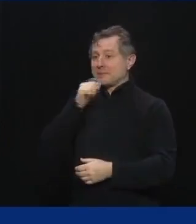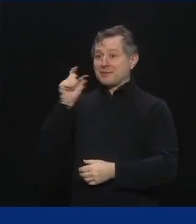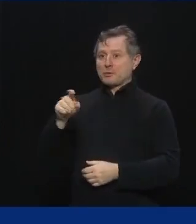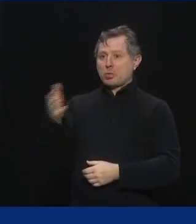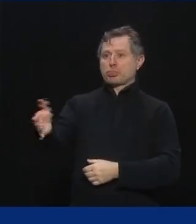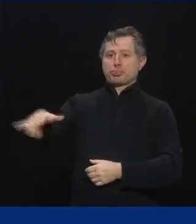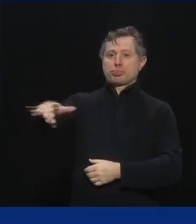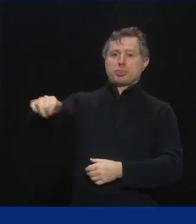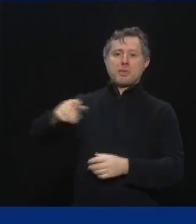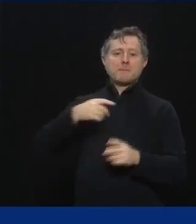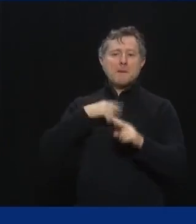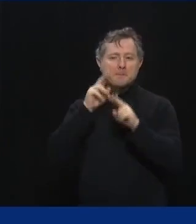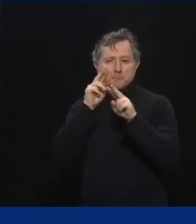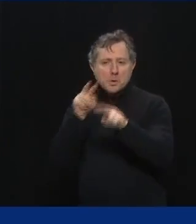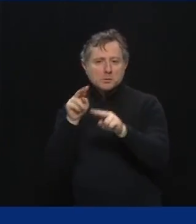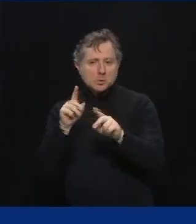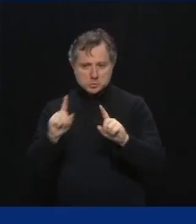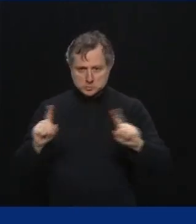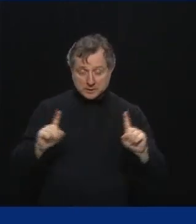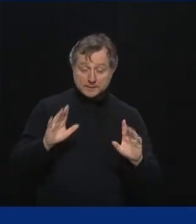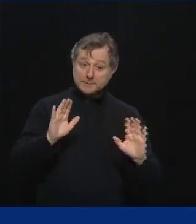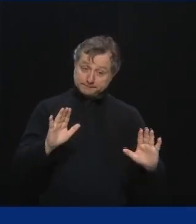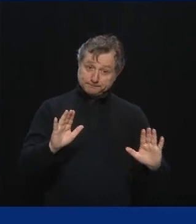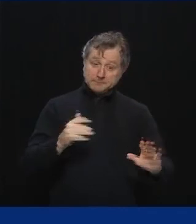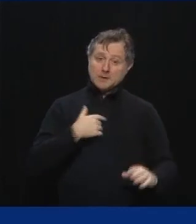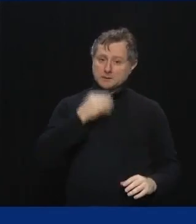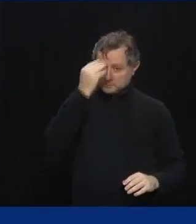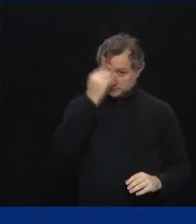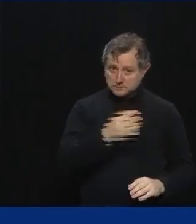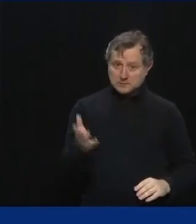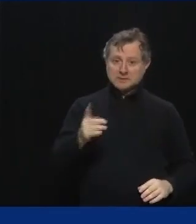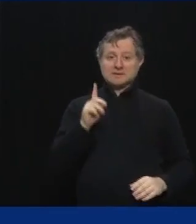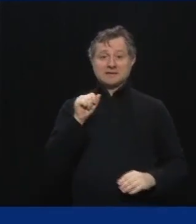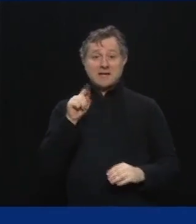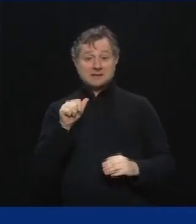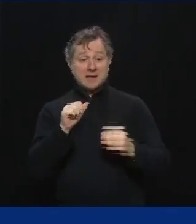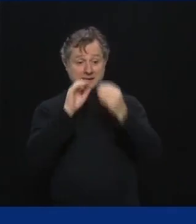TRULY. I DON'T WANT TO WASTE RESOURCES SO WE CAN SEE HOW THIS IS GOING